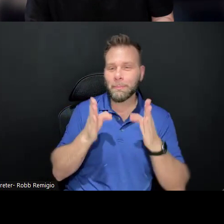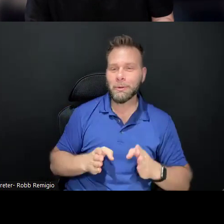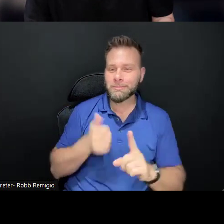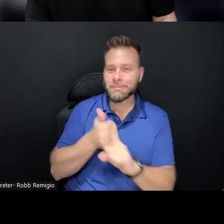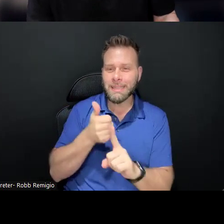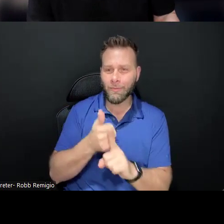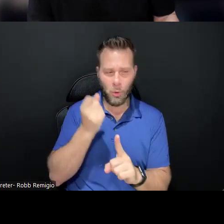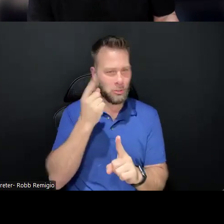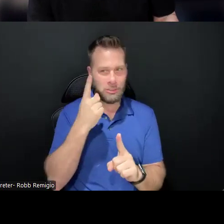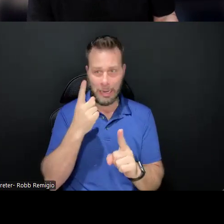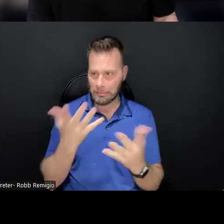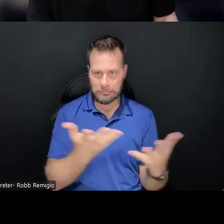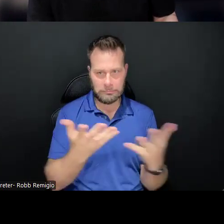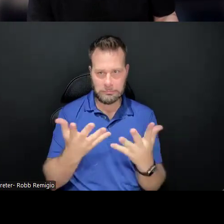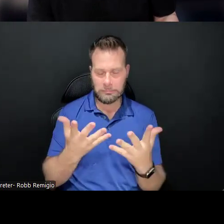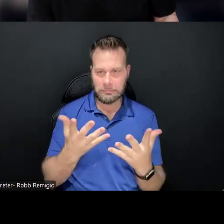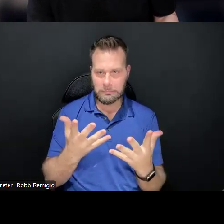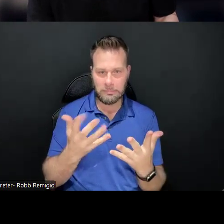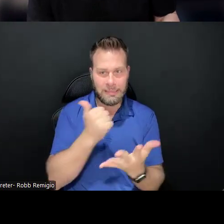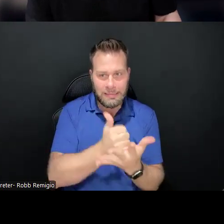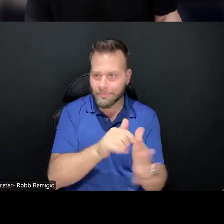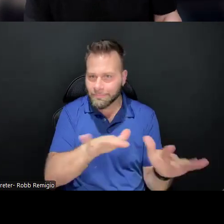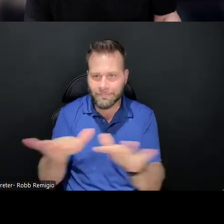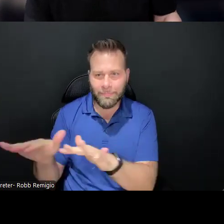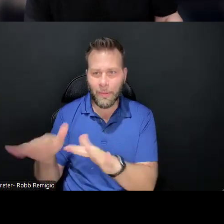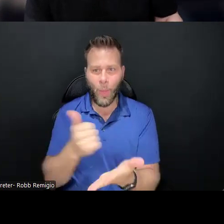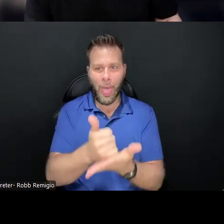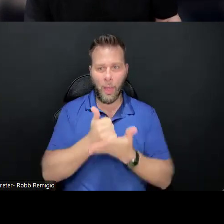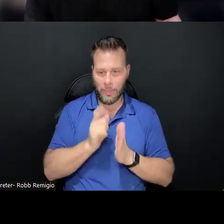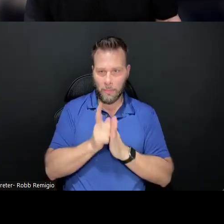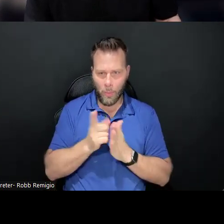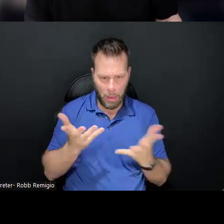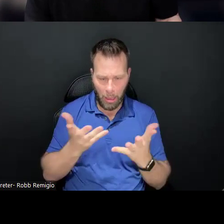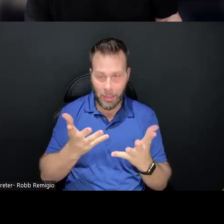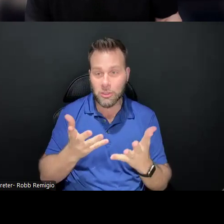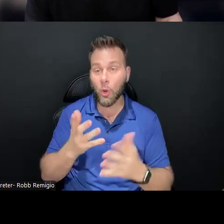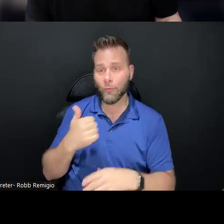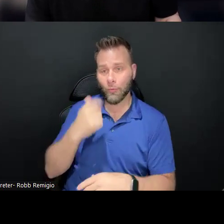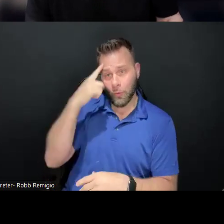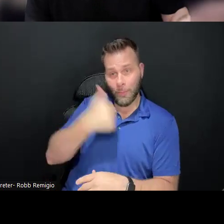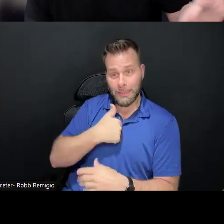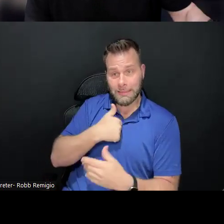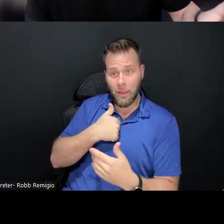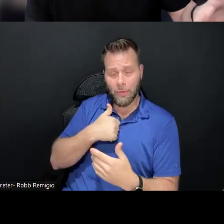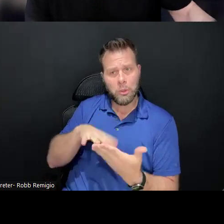don't necessarily understand how it is actually going to apply to them in the moment. So that is -- it was kind of a learning experience for me to